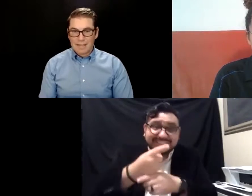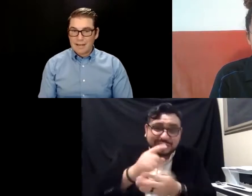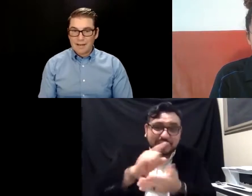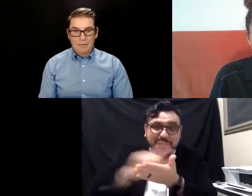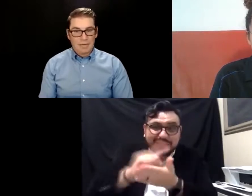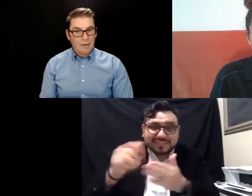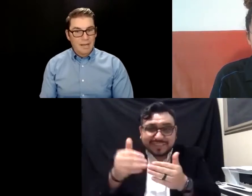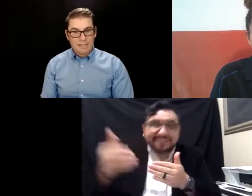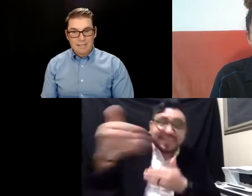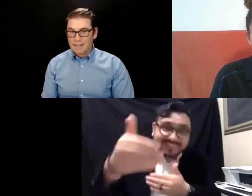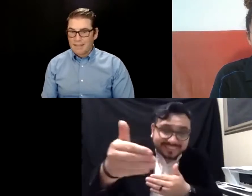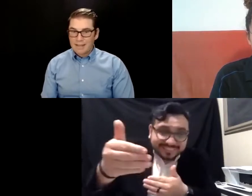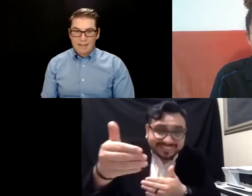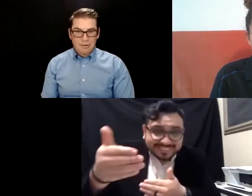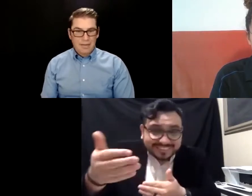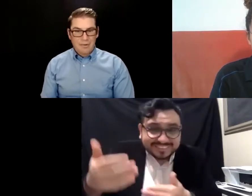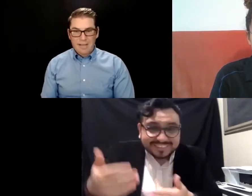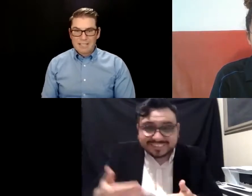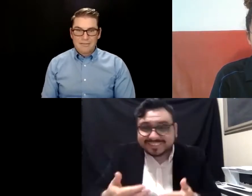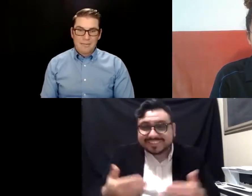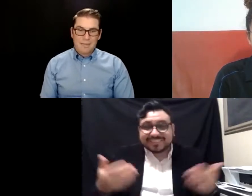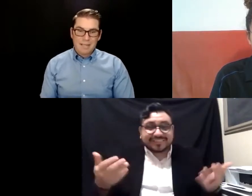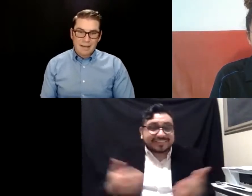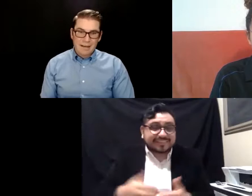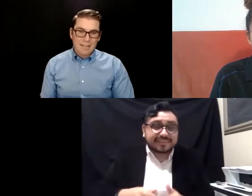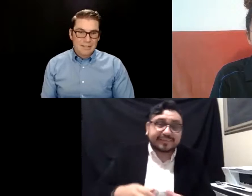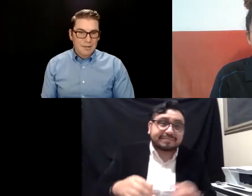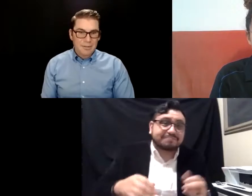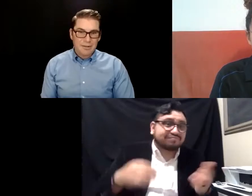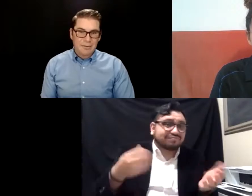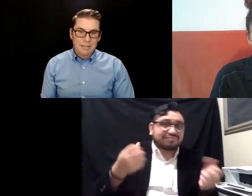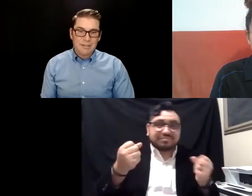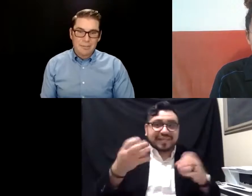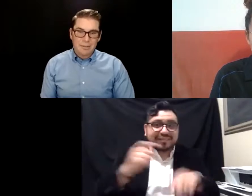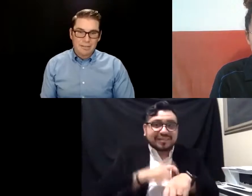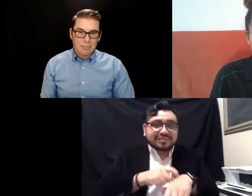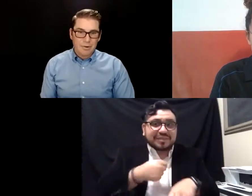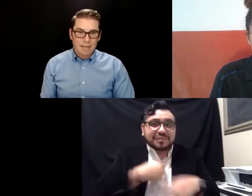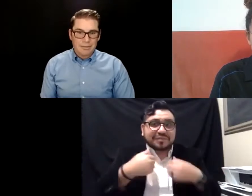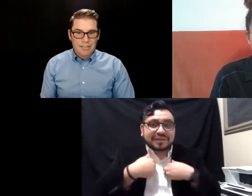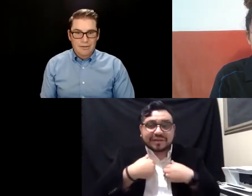Like the requests, the requests from the interpreter for interpreters. Boy that was a struggle